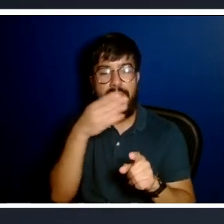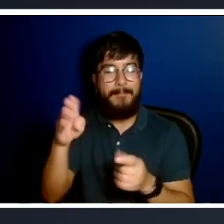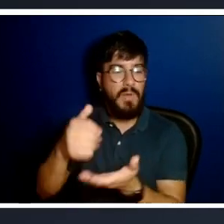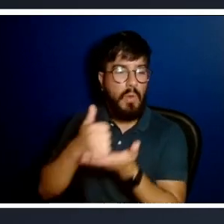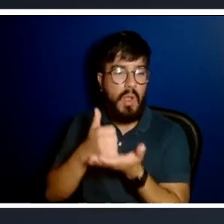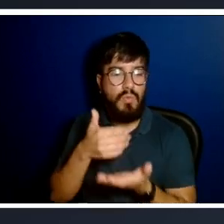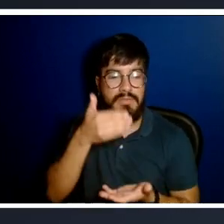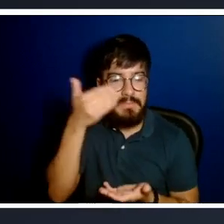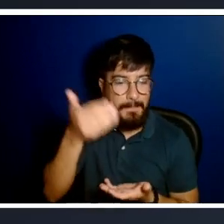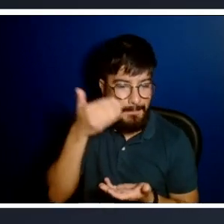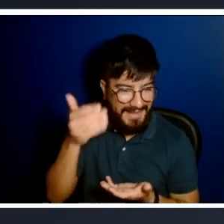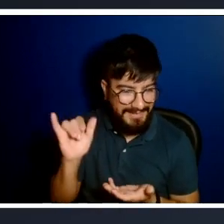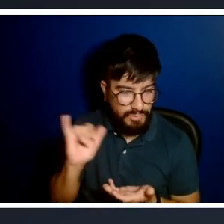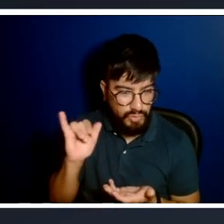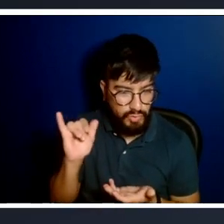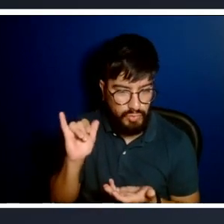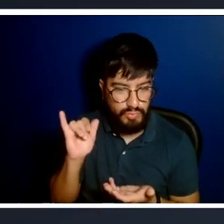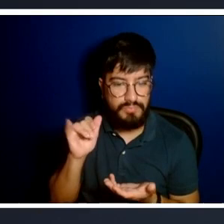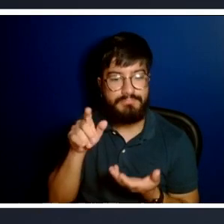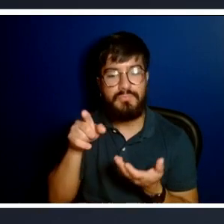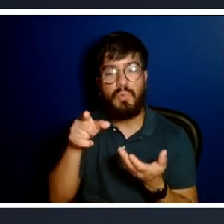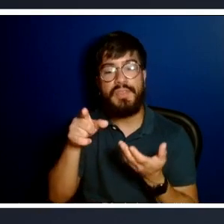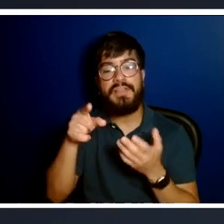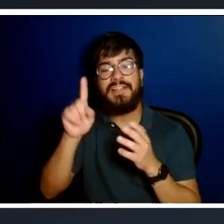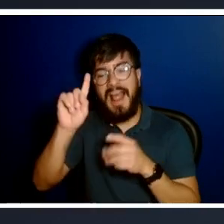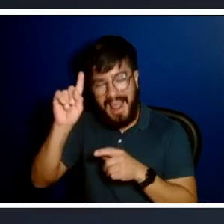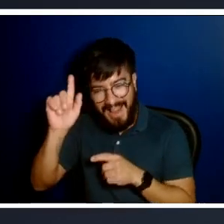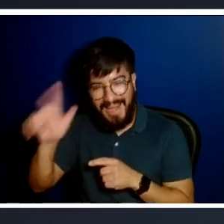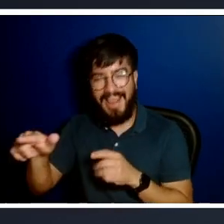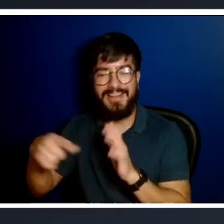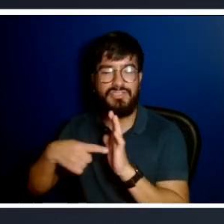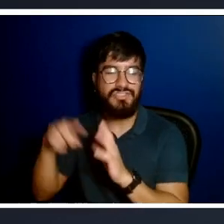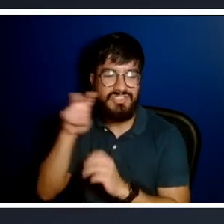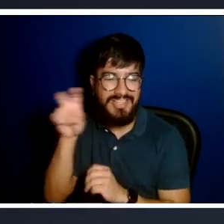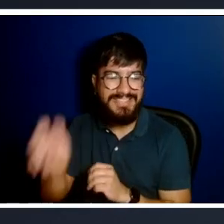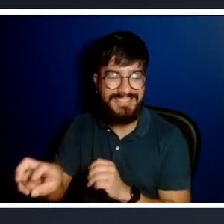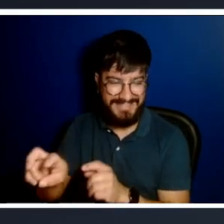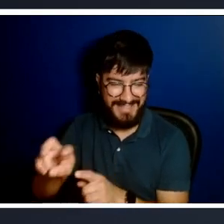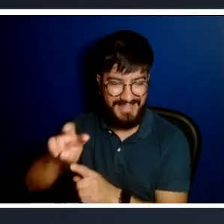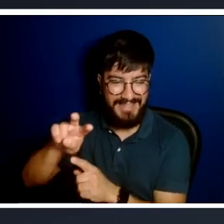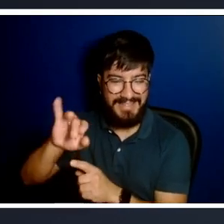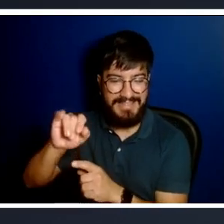s organ, how they will stick their tongue out, gather scents, put it back inside their mouth